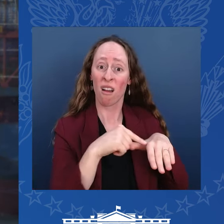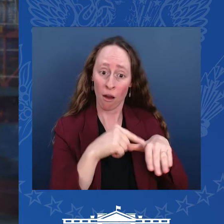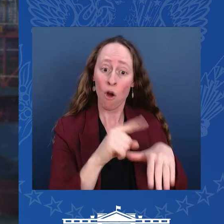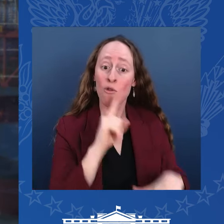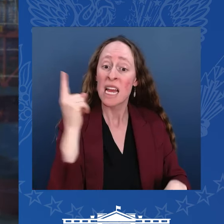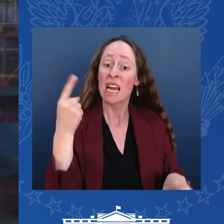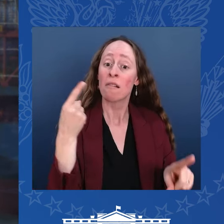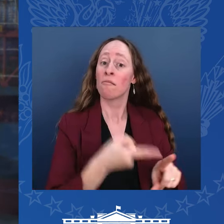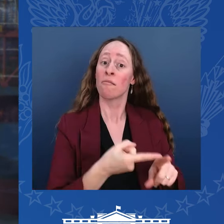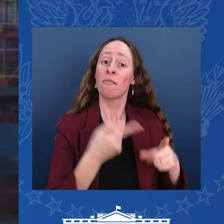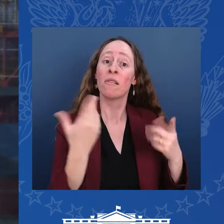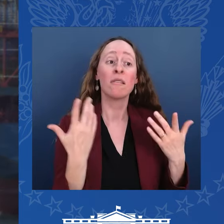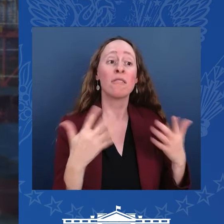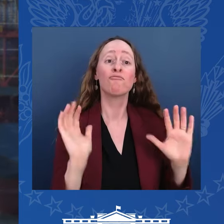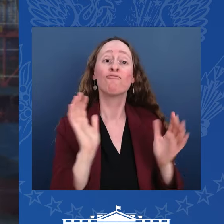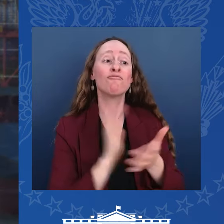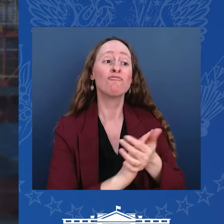It'll be the story of renewal.